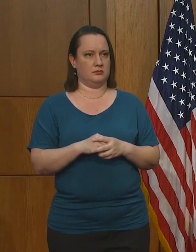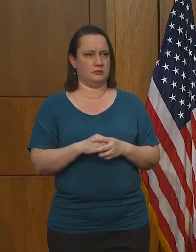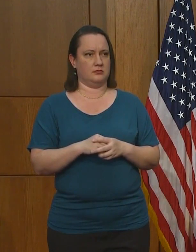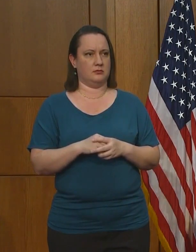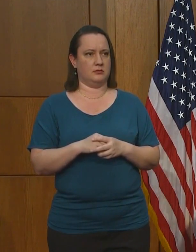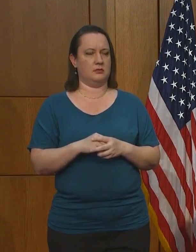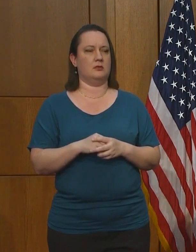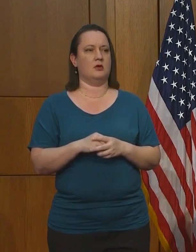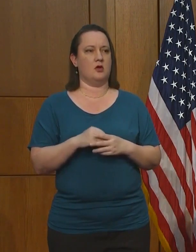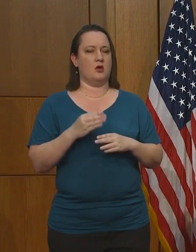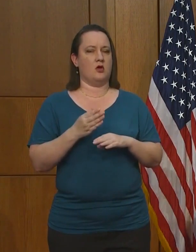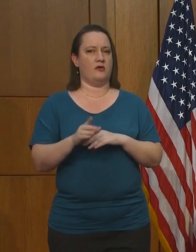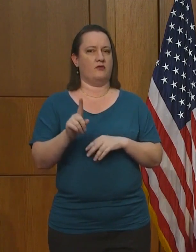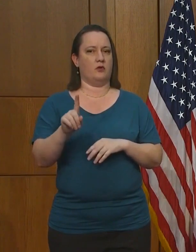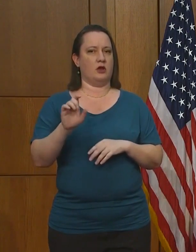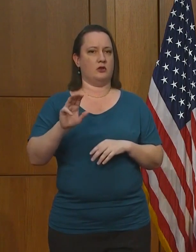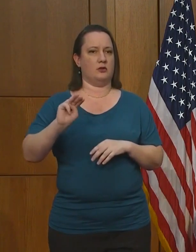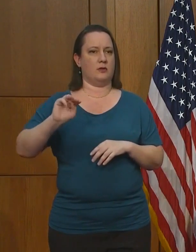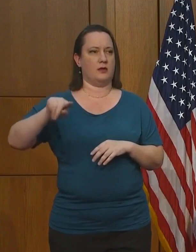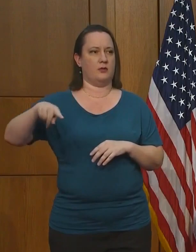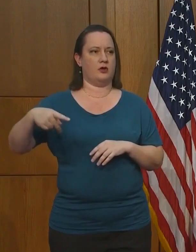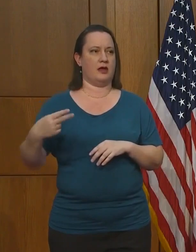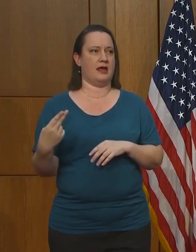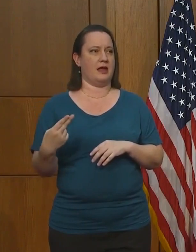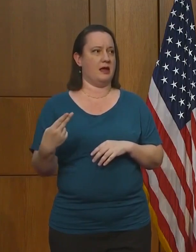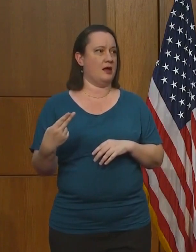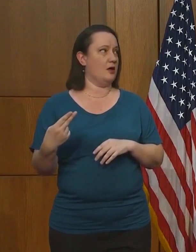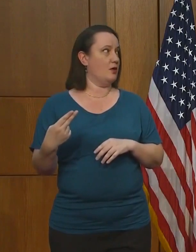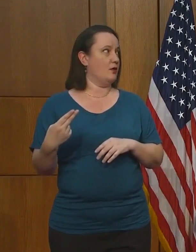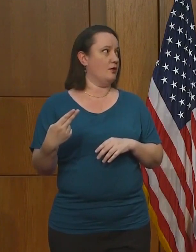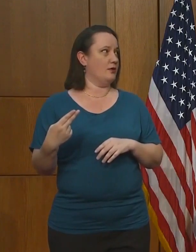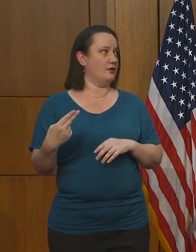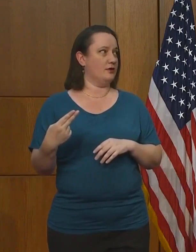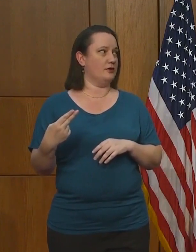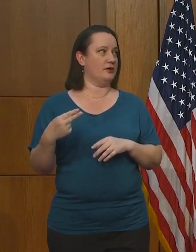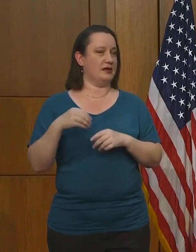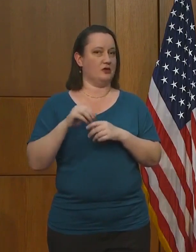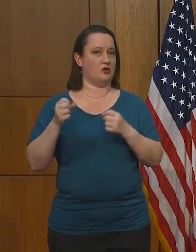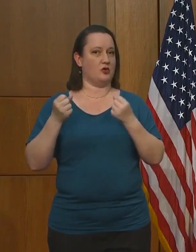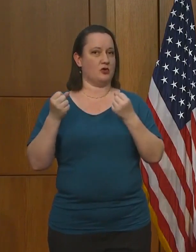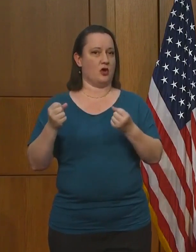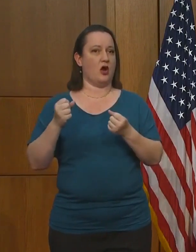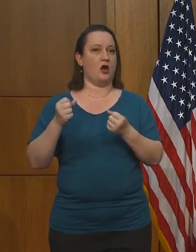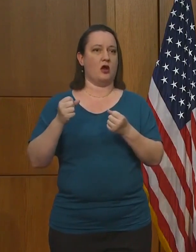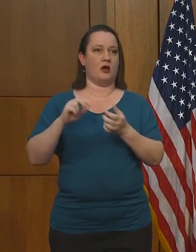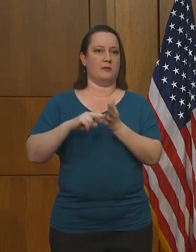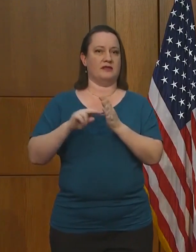THE PANDEMIC. AND. HOW BIG OF A